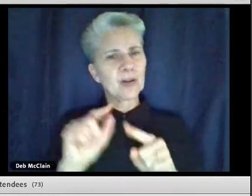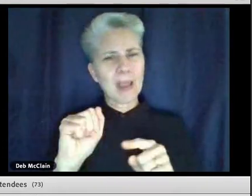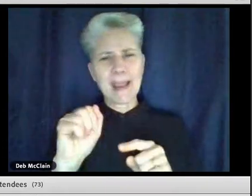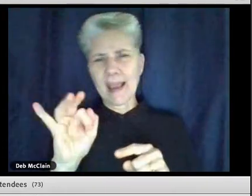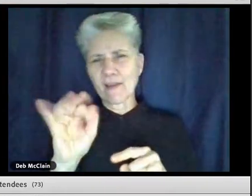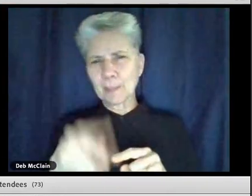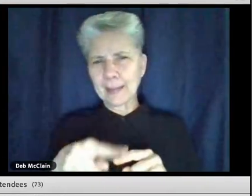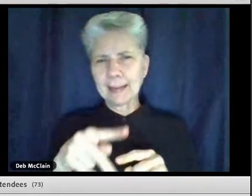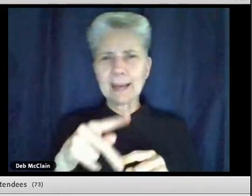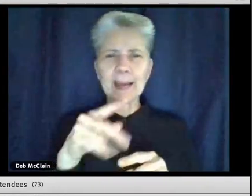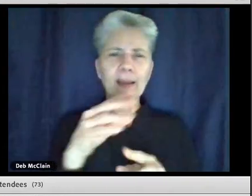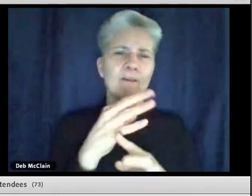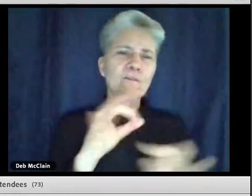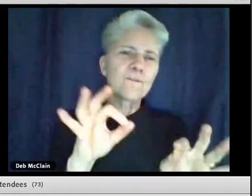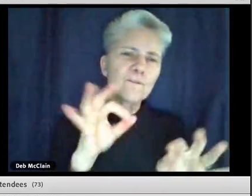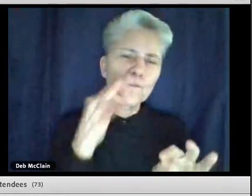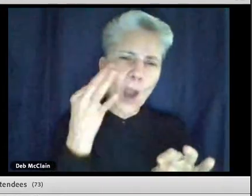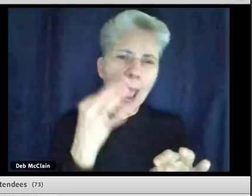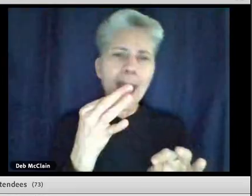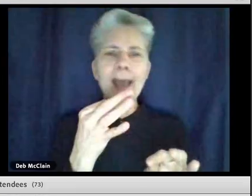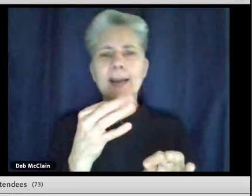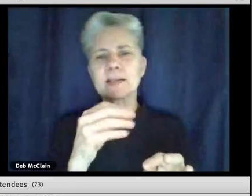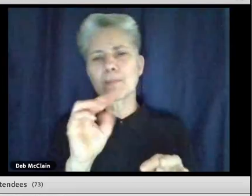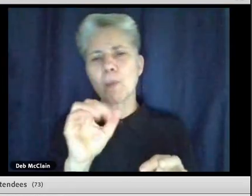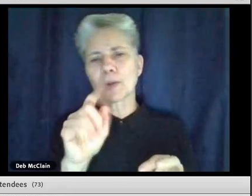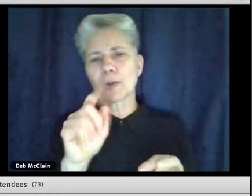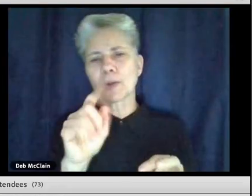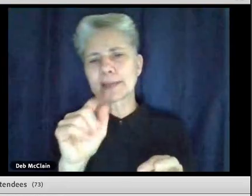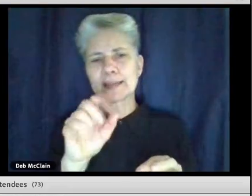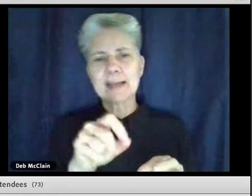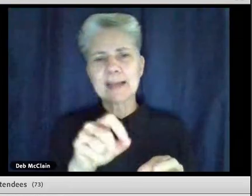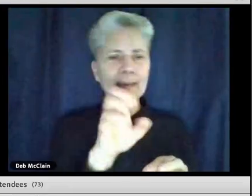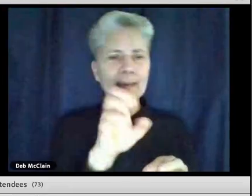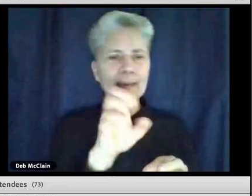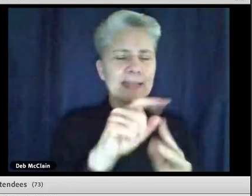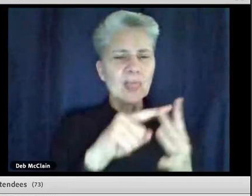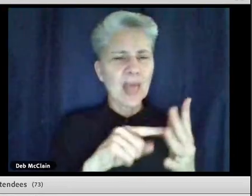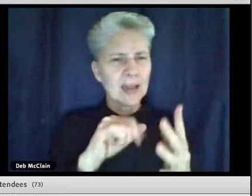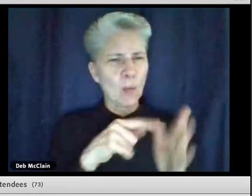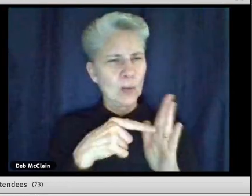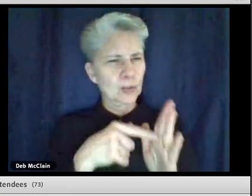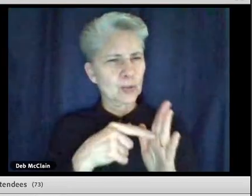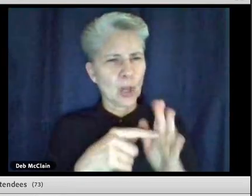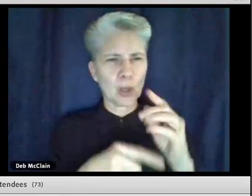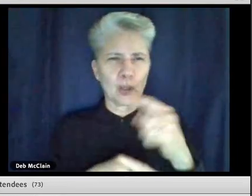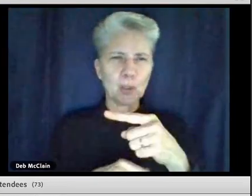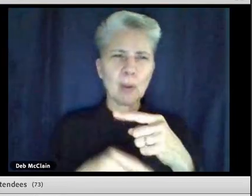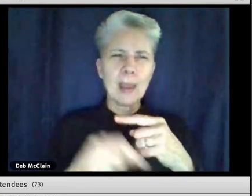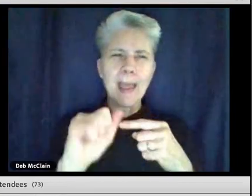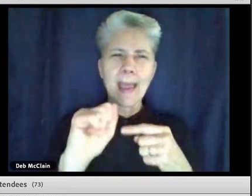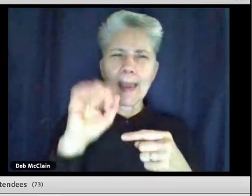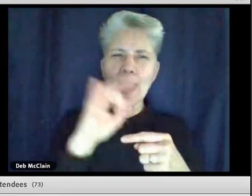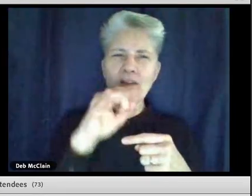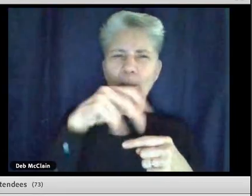And they also use a site, a different site, so you'll see AFP, Franceinfo, Maltida.eses,